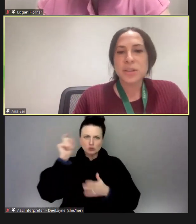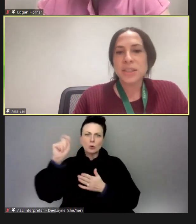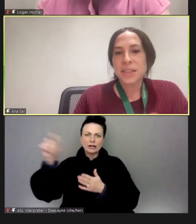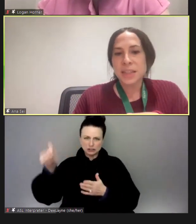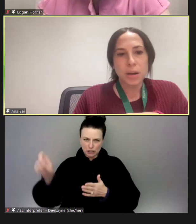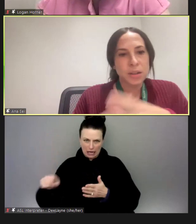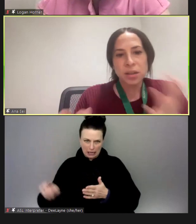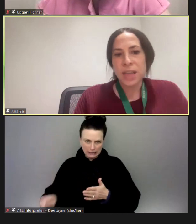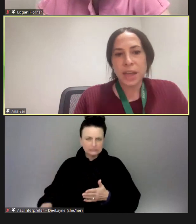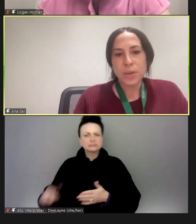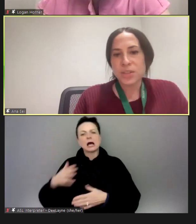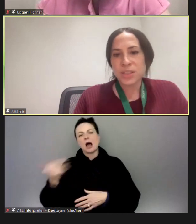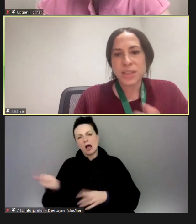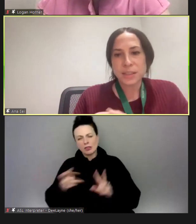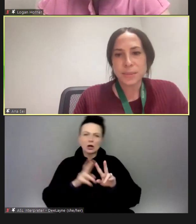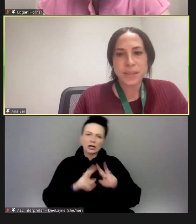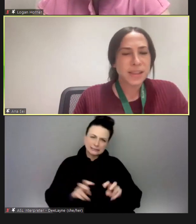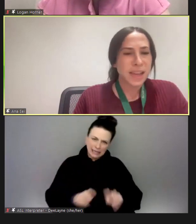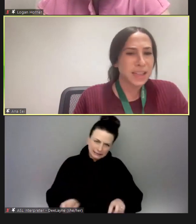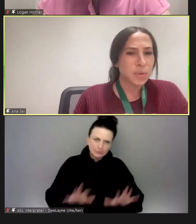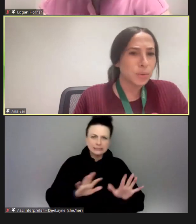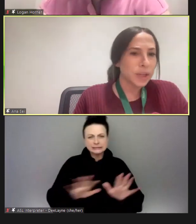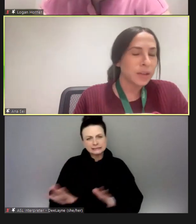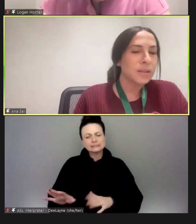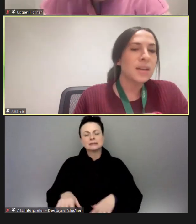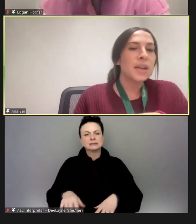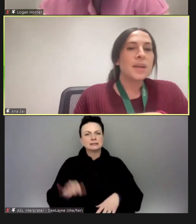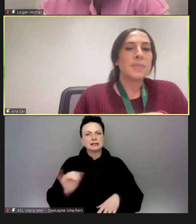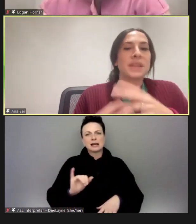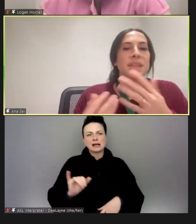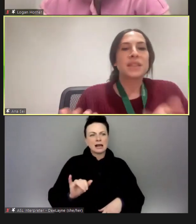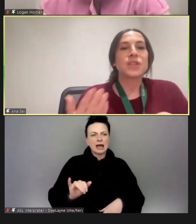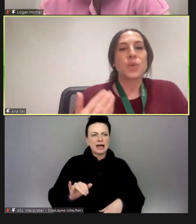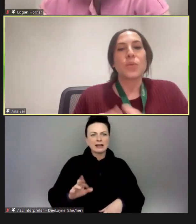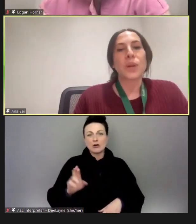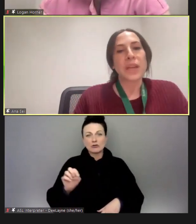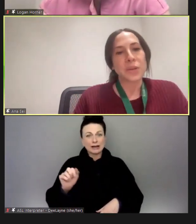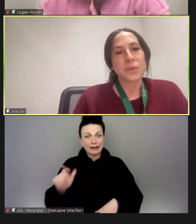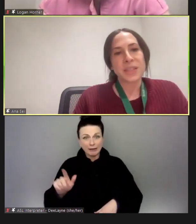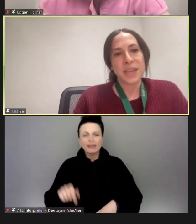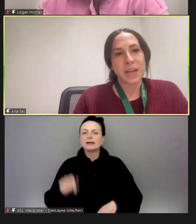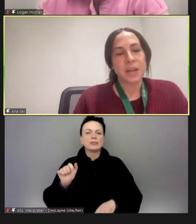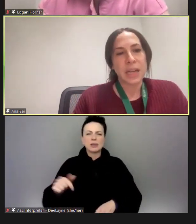assess other language assessments like